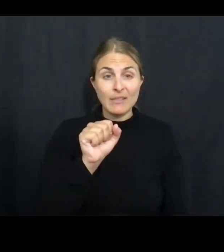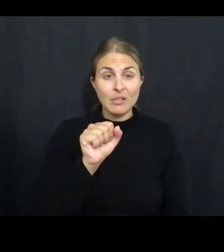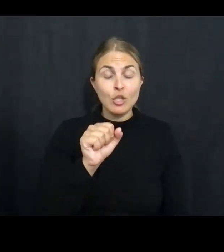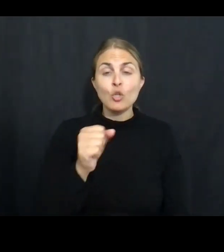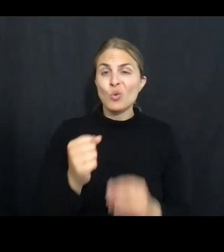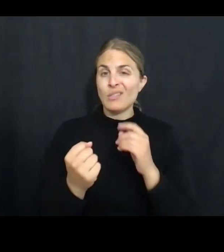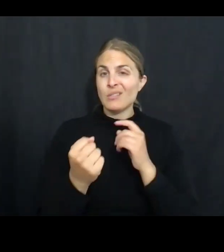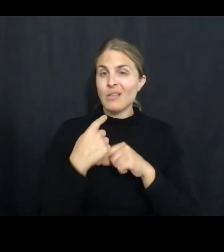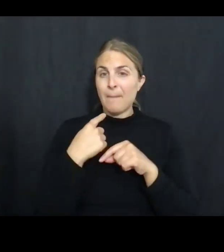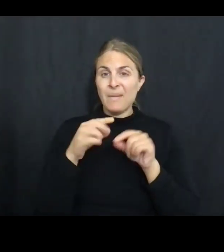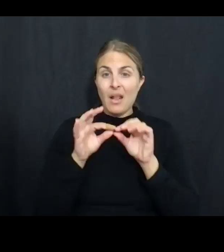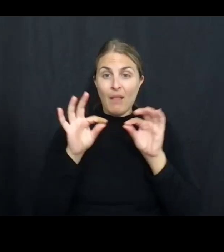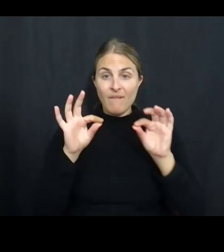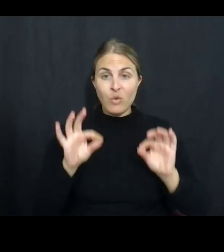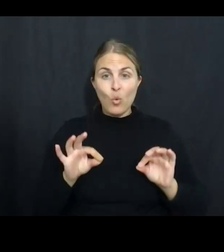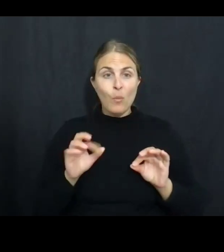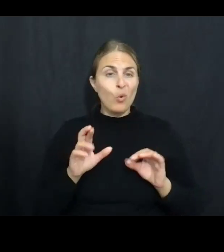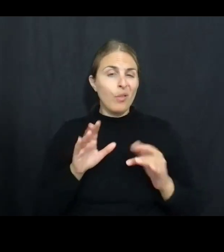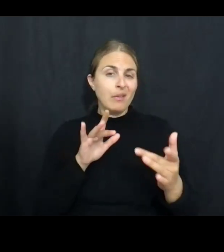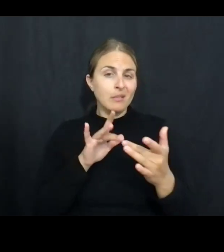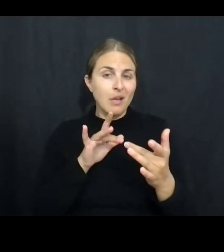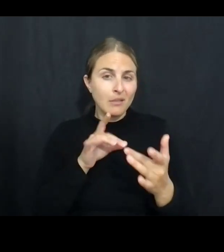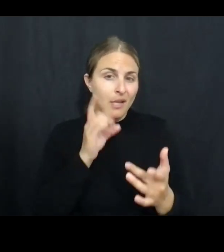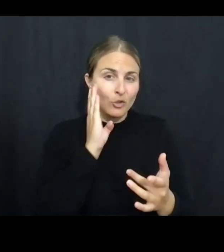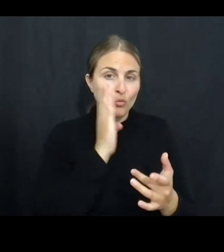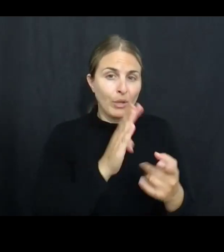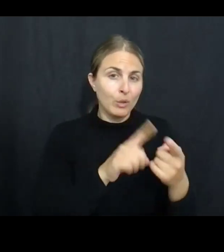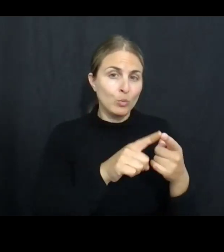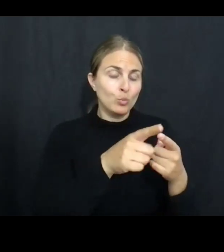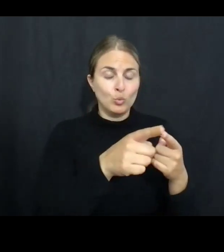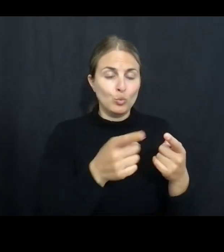ly defer to you directly however --ly defer to you on that.